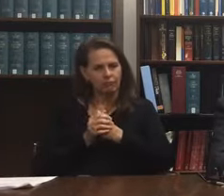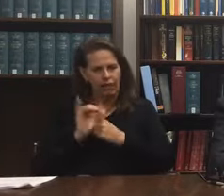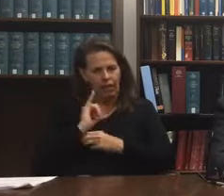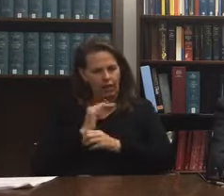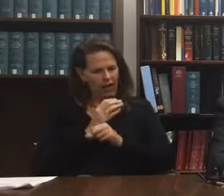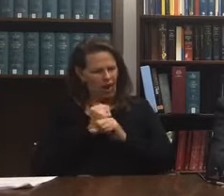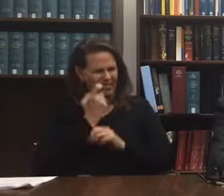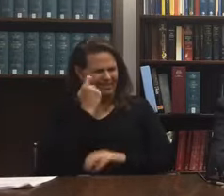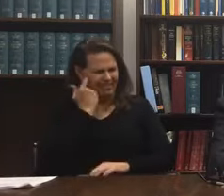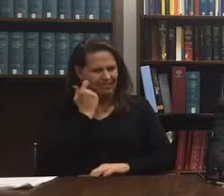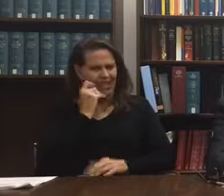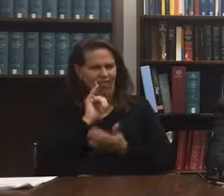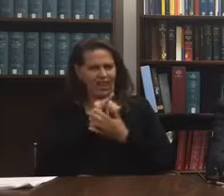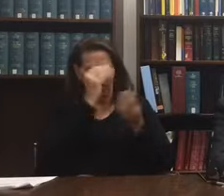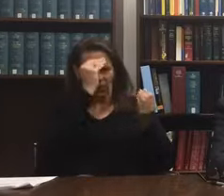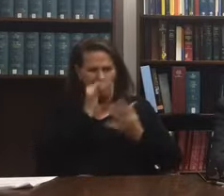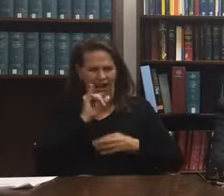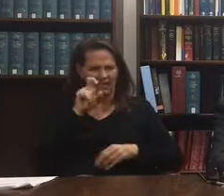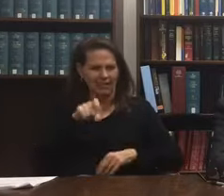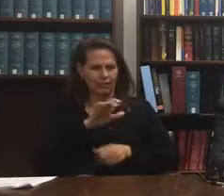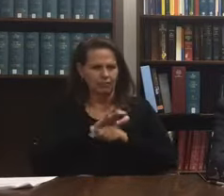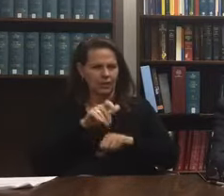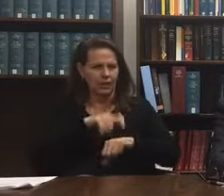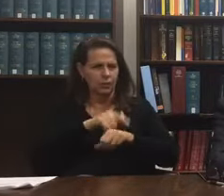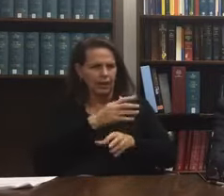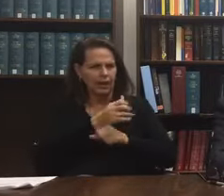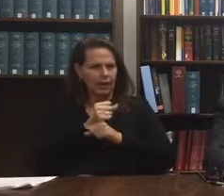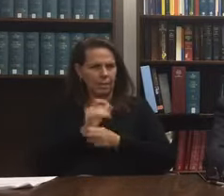notice I need time to get some additional medical information any time